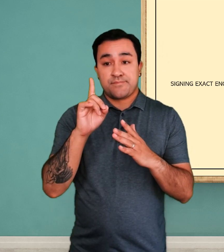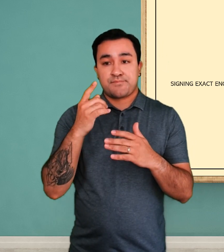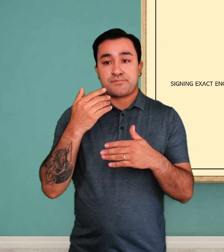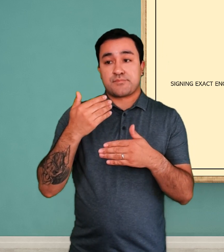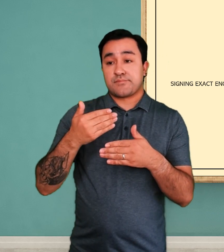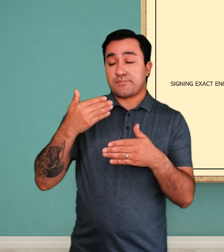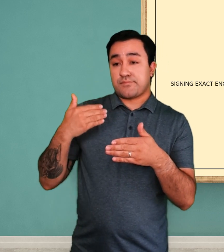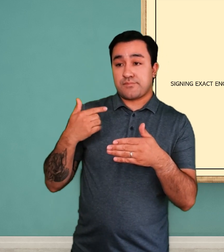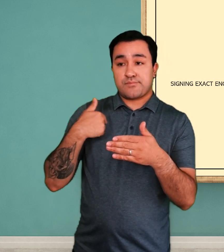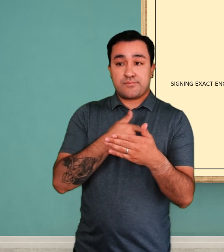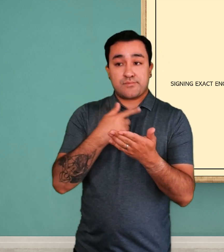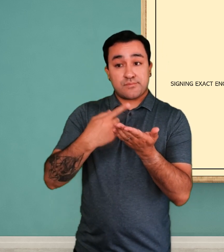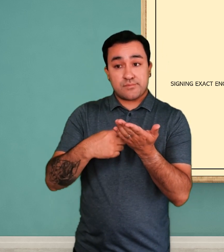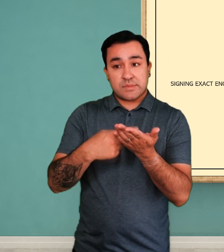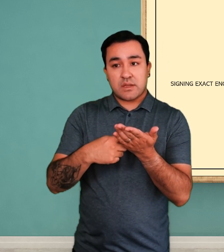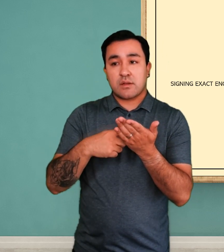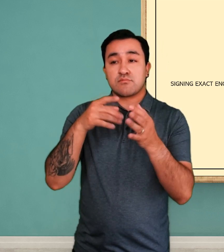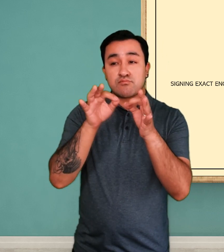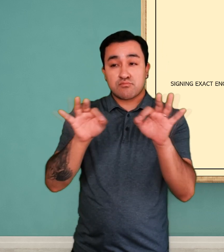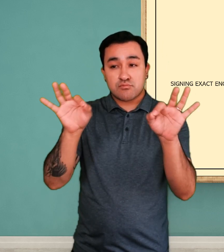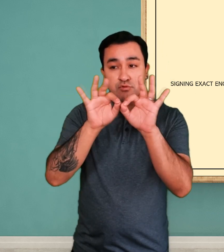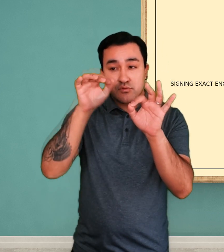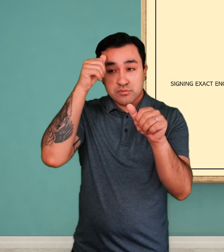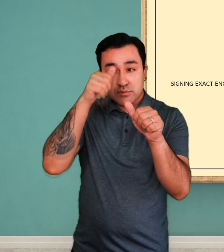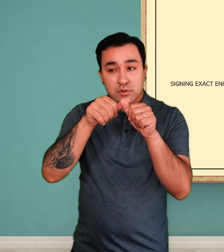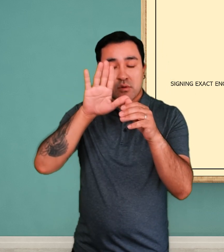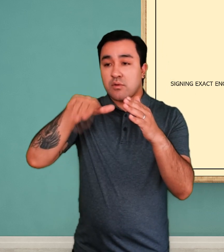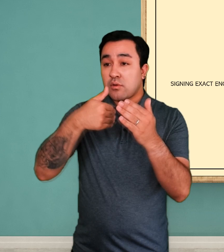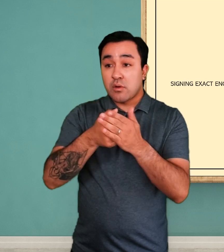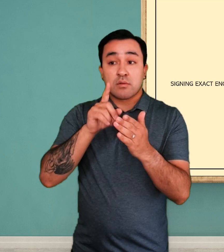it is important to note not all Deaf people have experience in oralism,